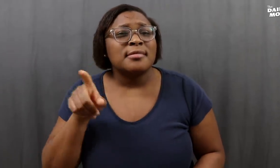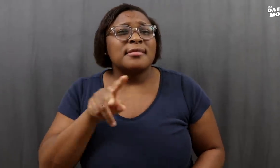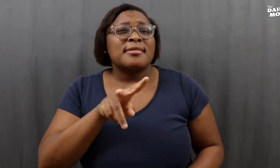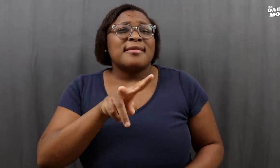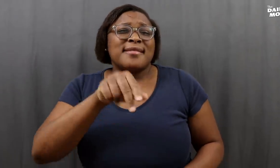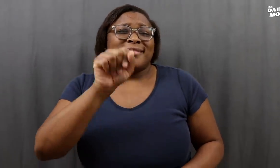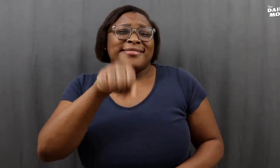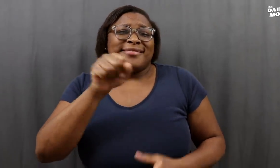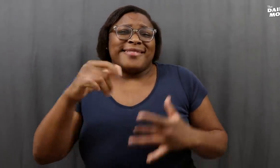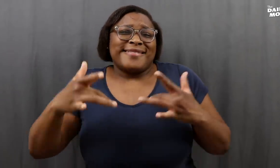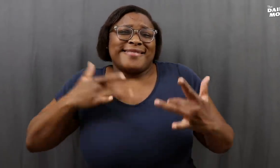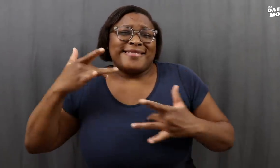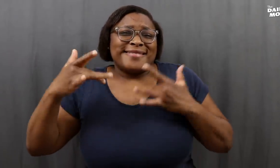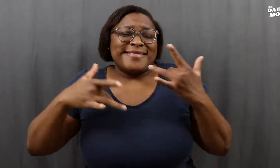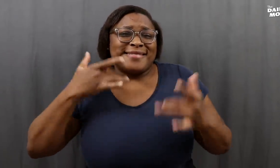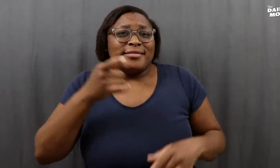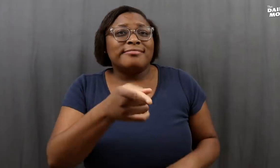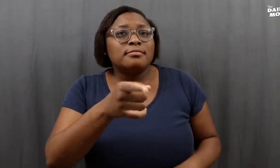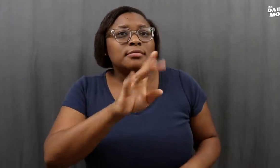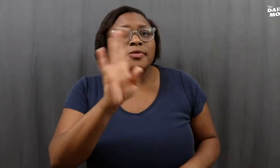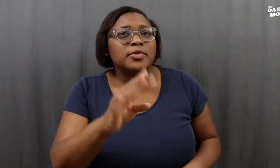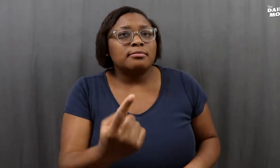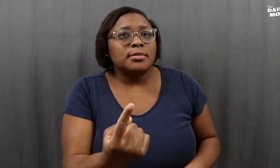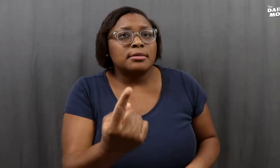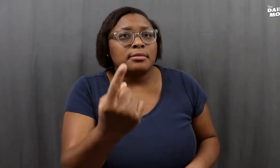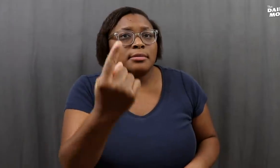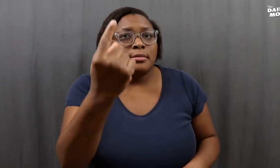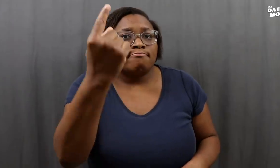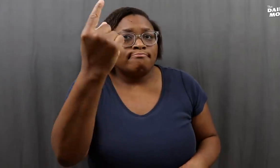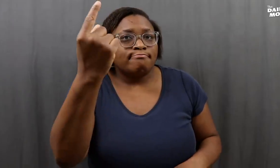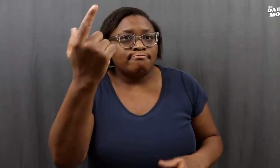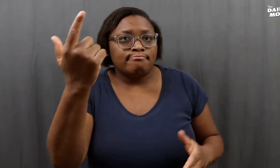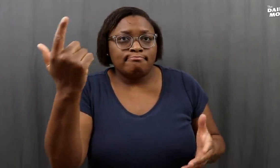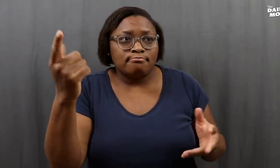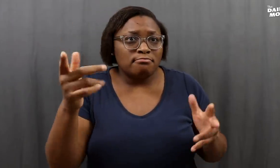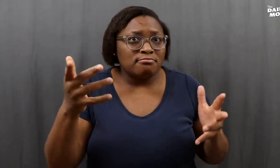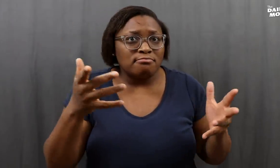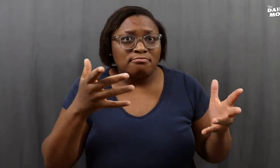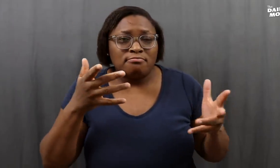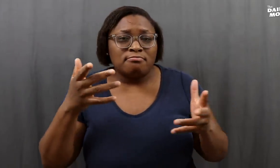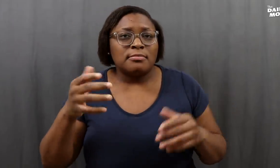She said she said yes and was excited, but that Weber never made it up.